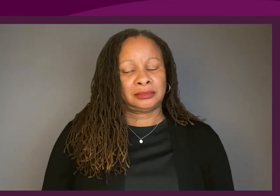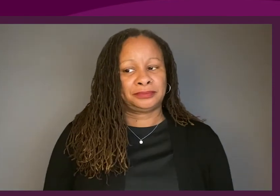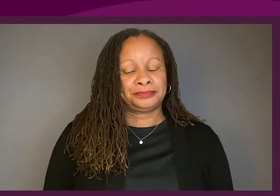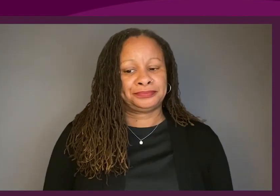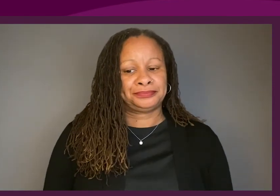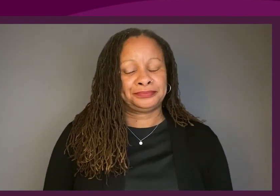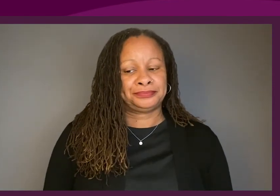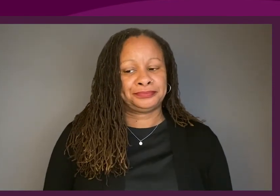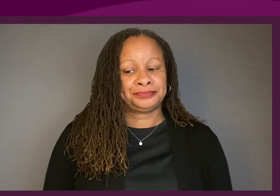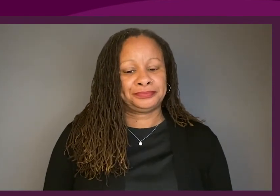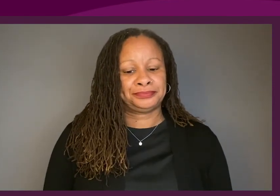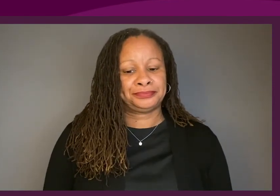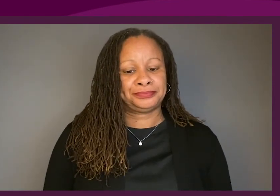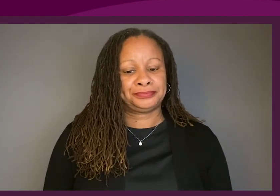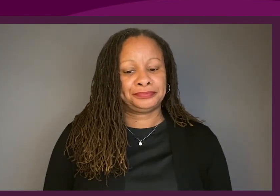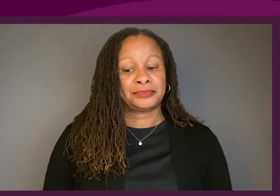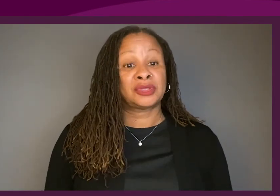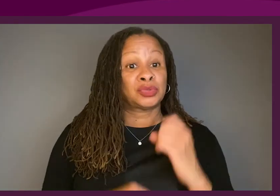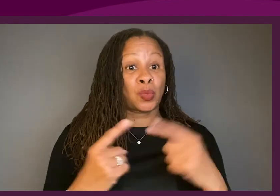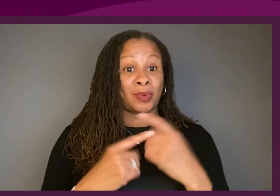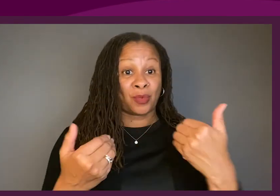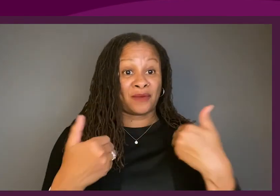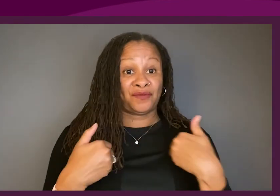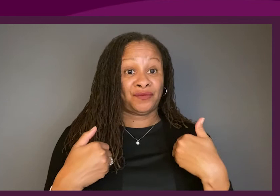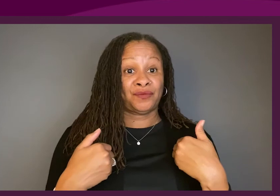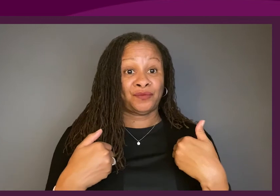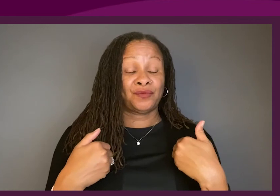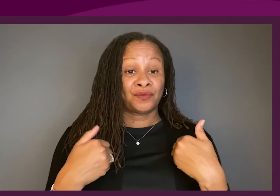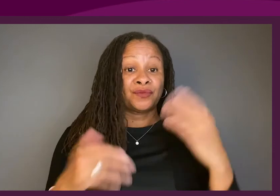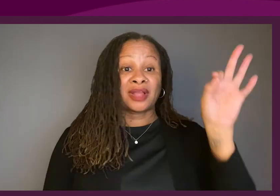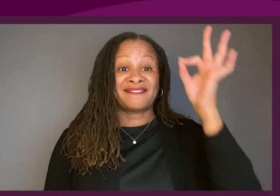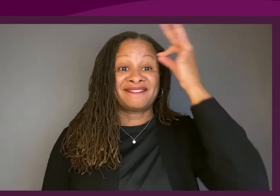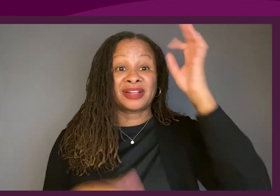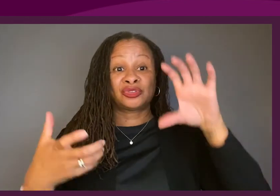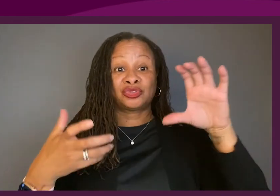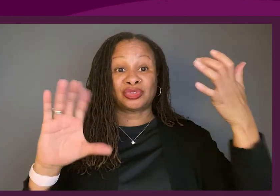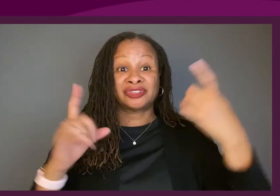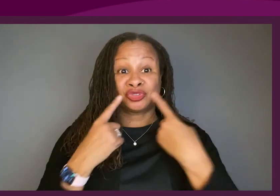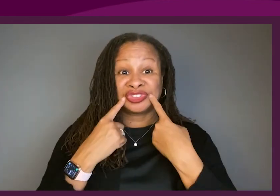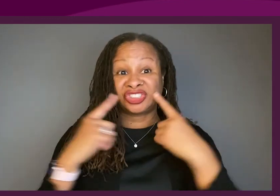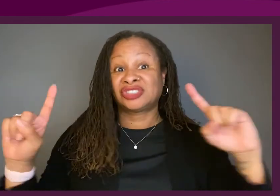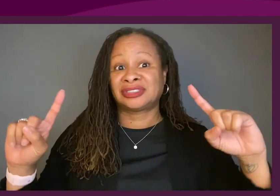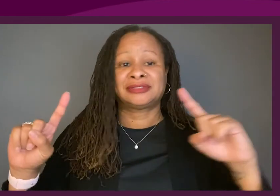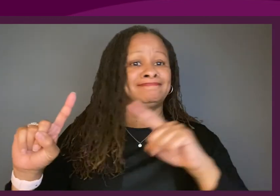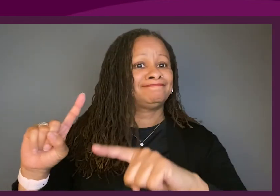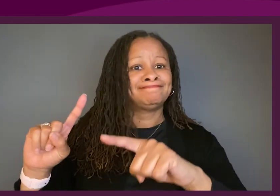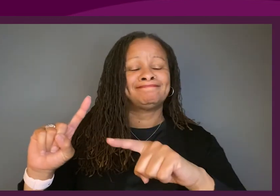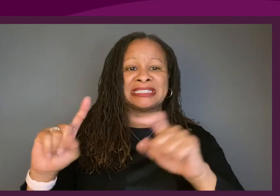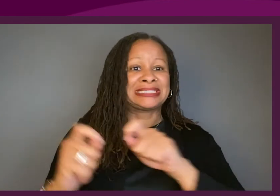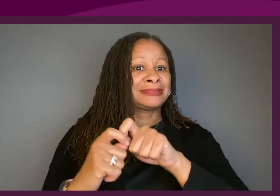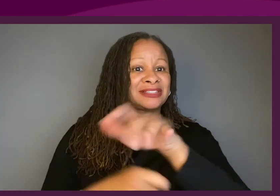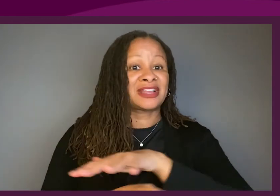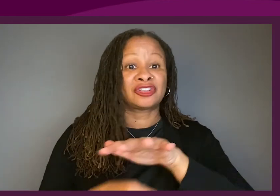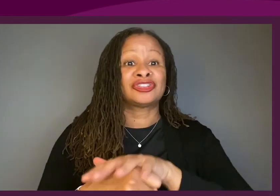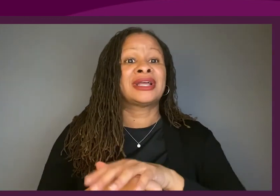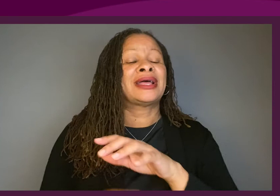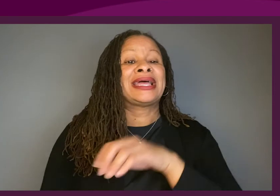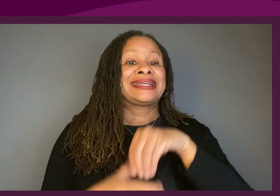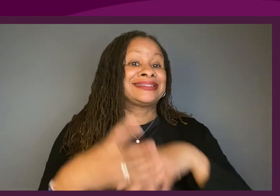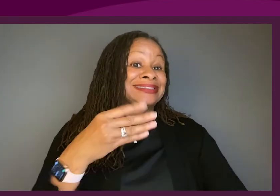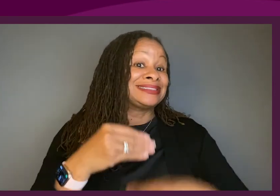laws and in addition to the overarching civil rights laws, the Stafford Act, which is the